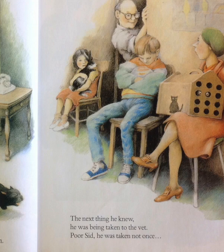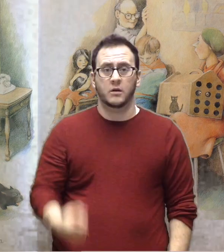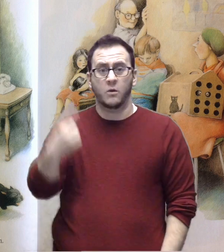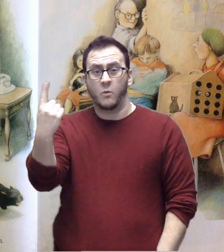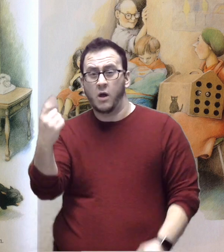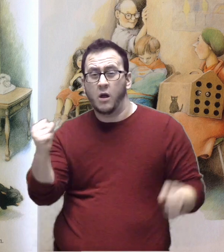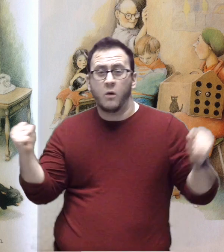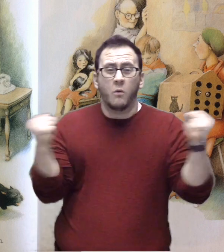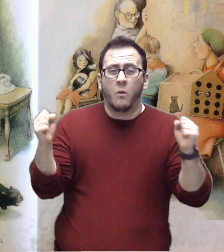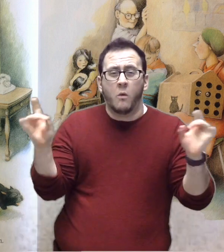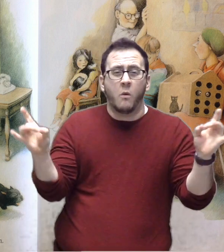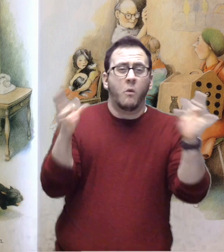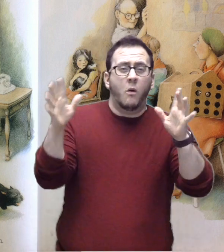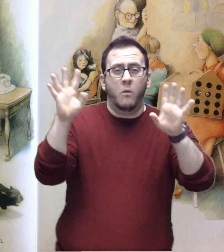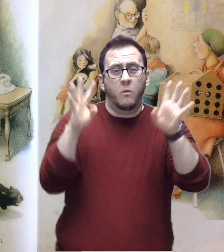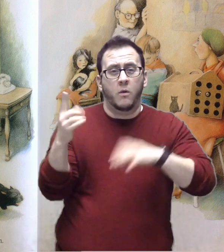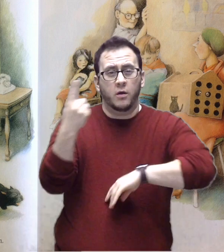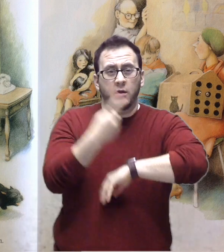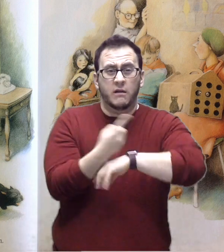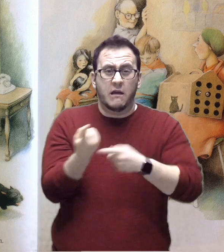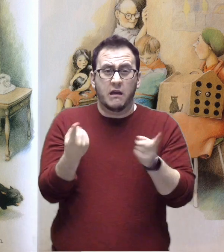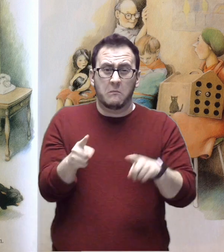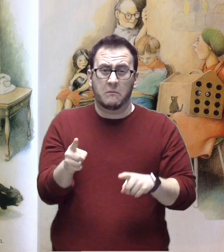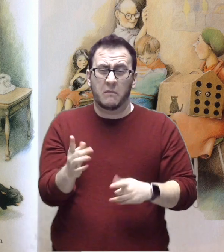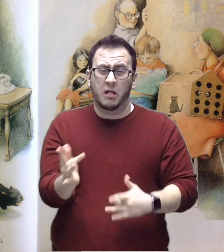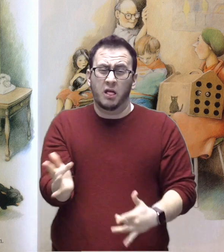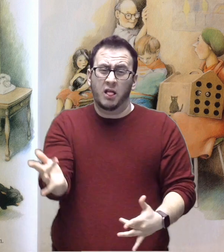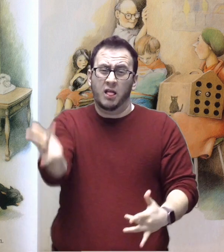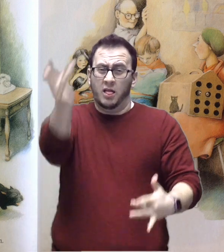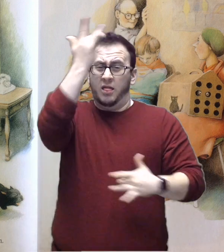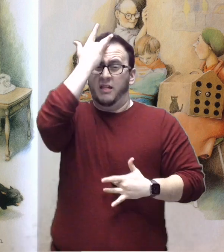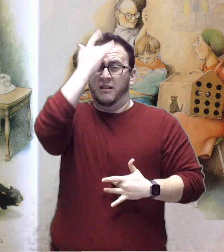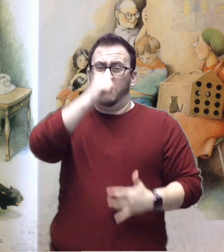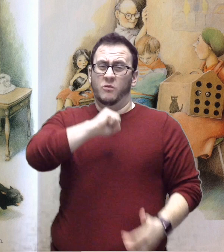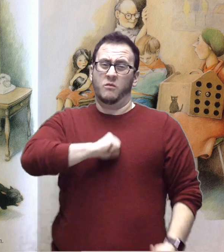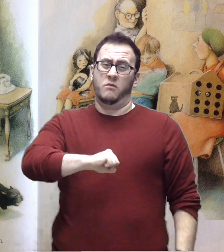one cold, damp day, he caught a nasty cough.